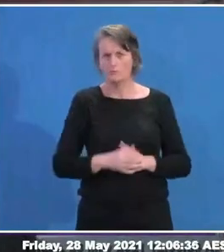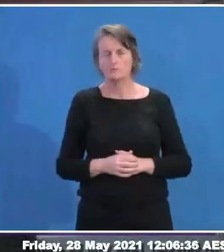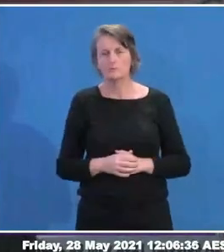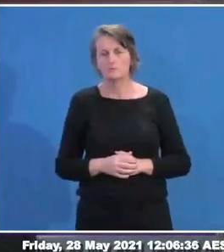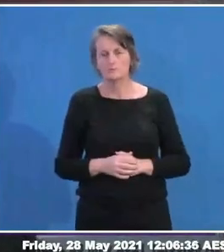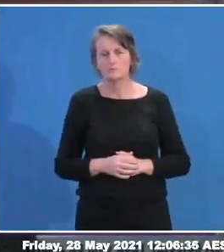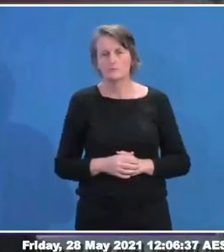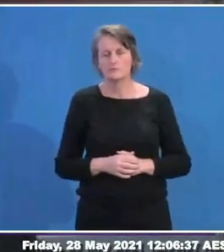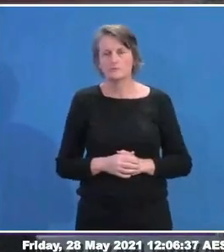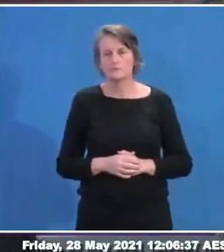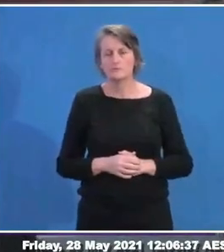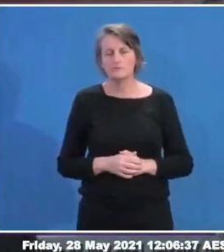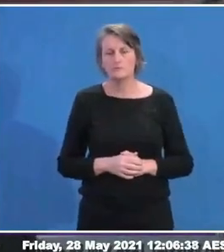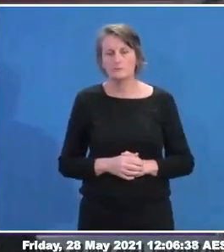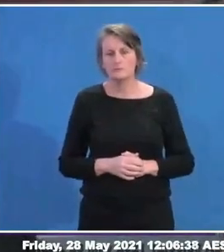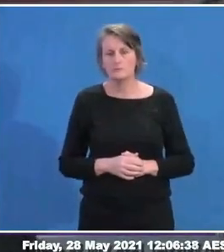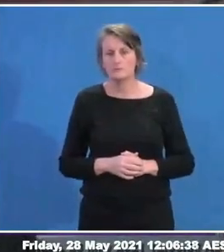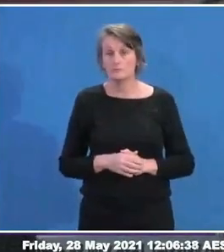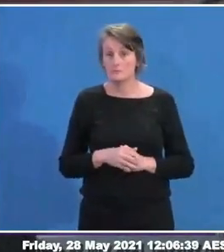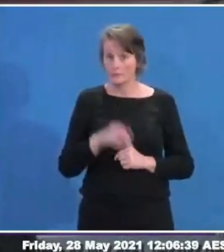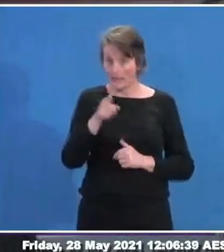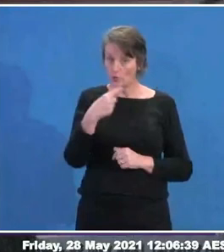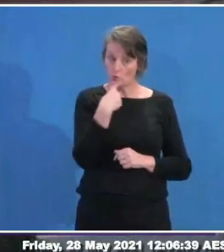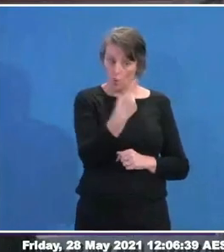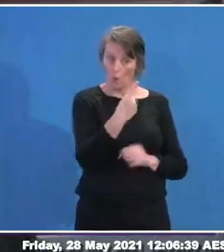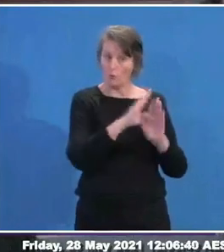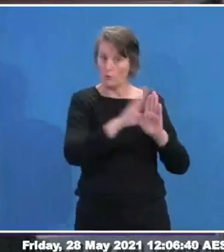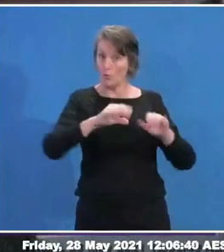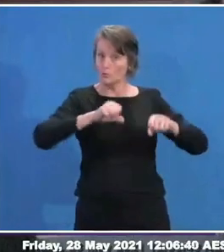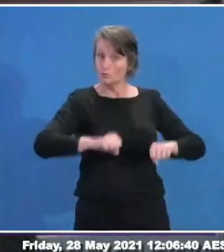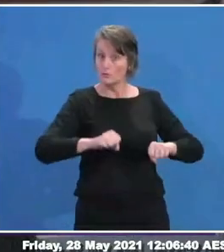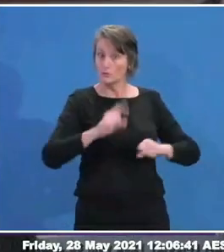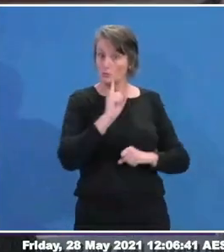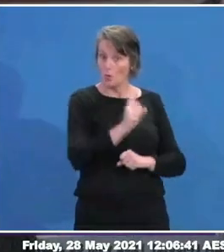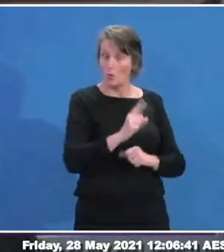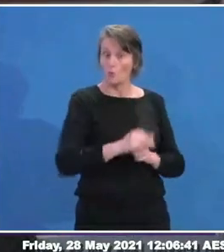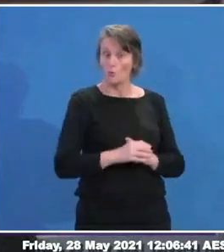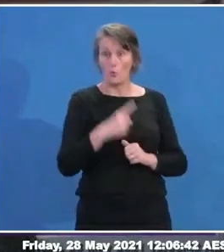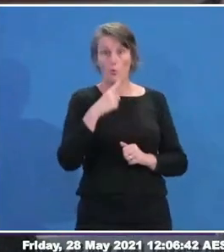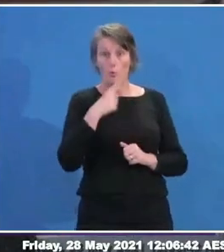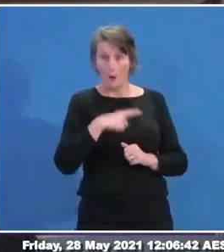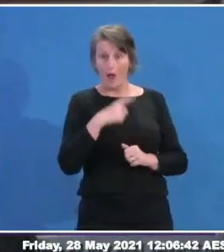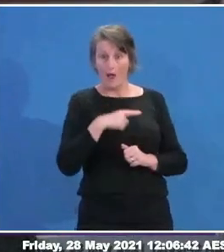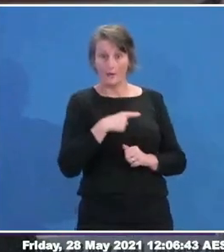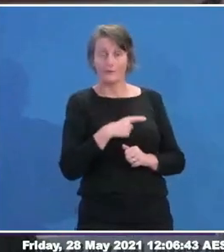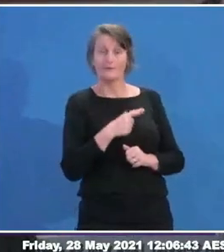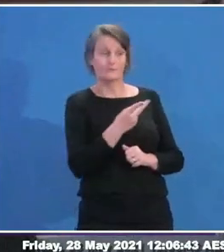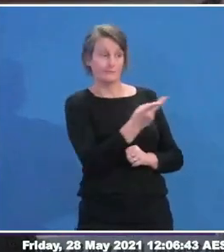Would you have indicated to the Chair or communicated to the Chair, rather, the reasons for those suspensions?